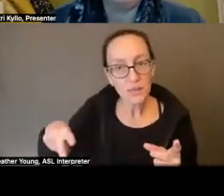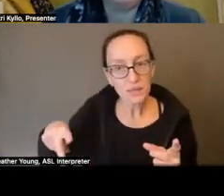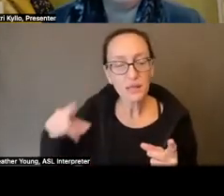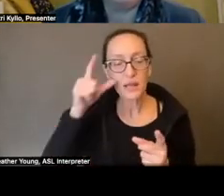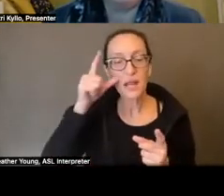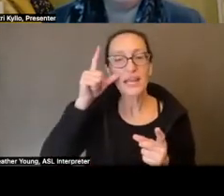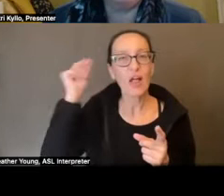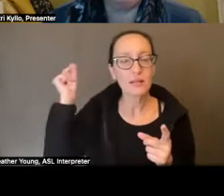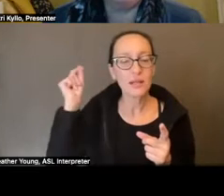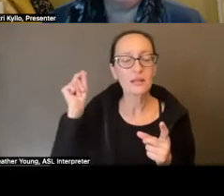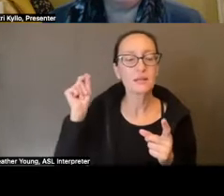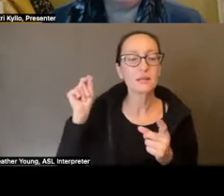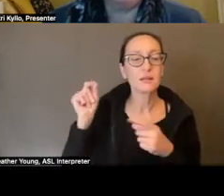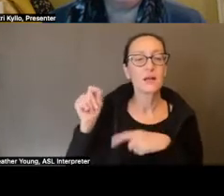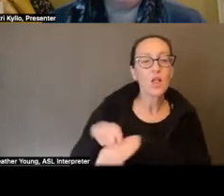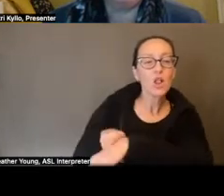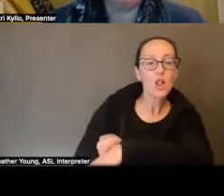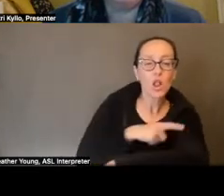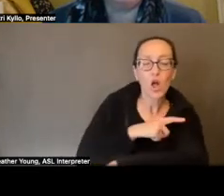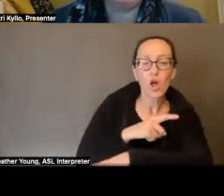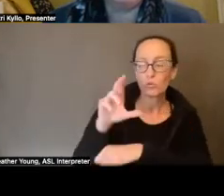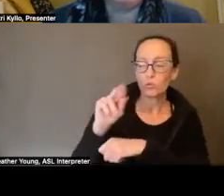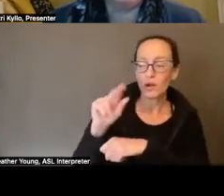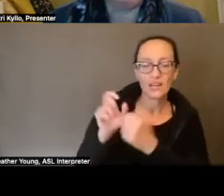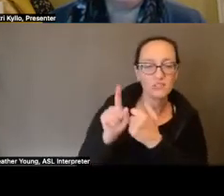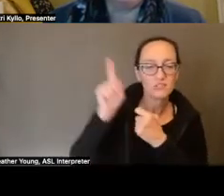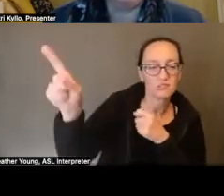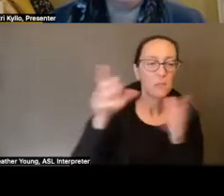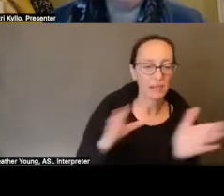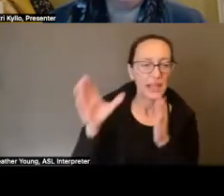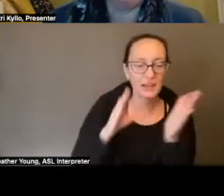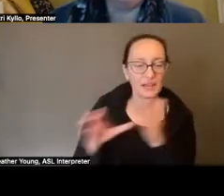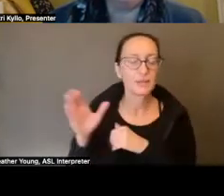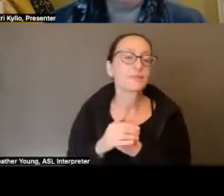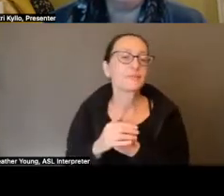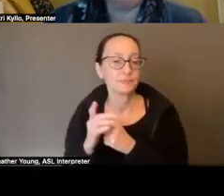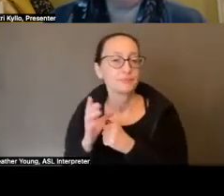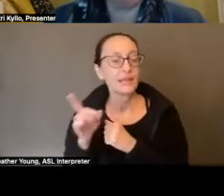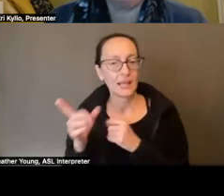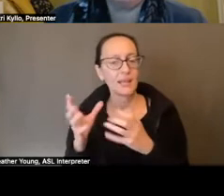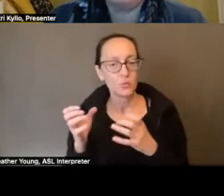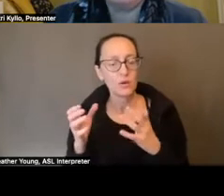And that's where cued speech was invented. And his goal was to increase literacy rates